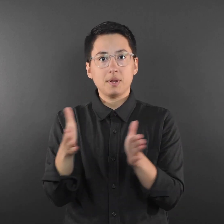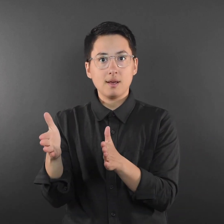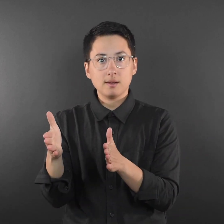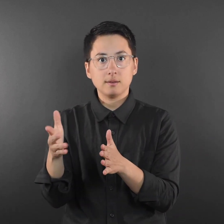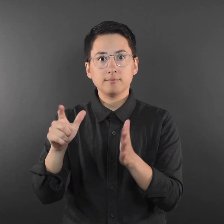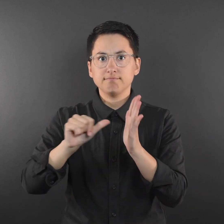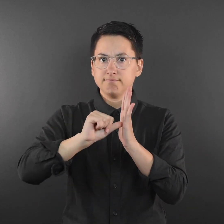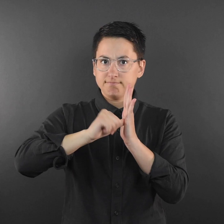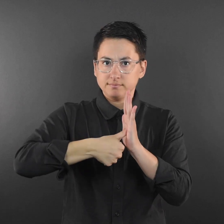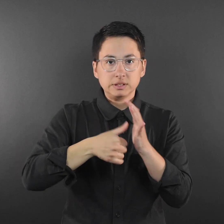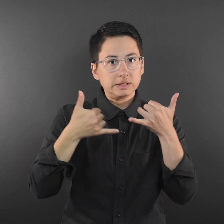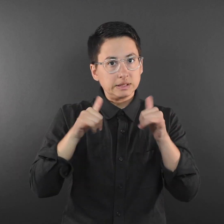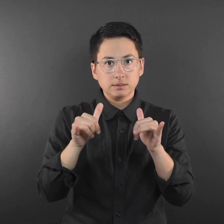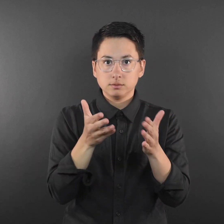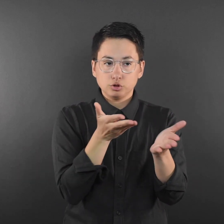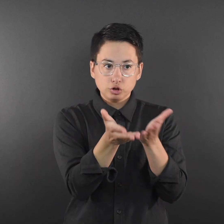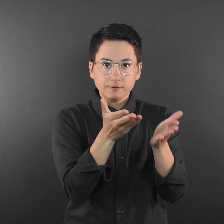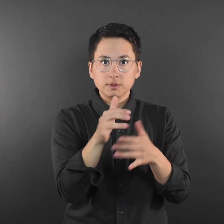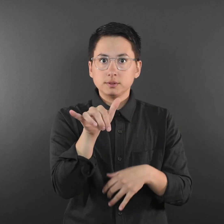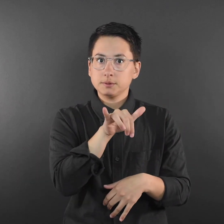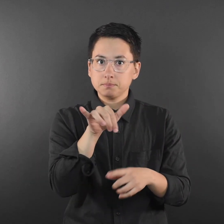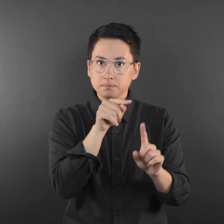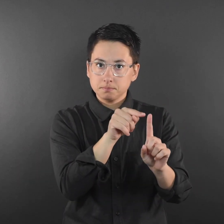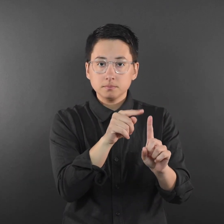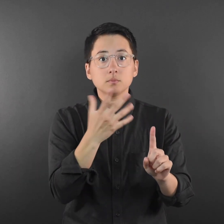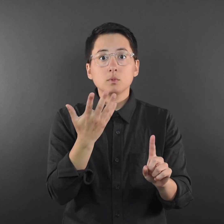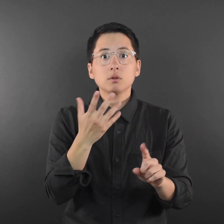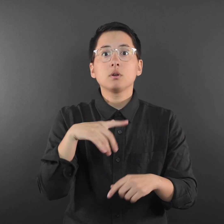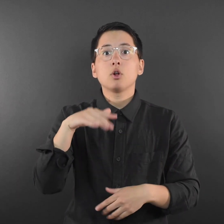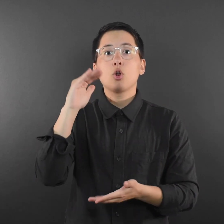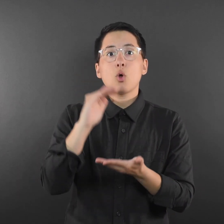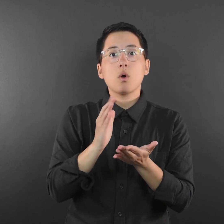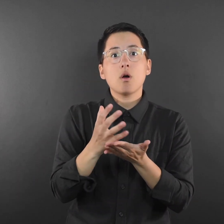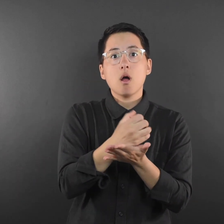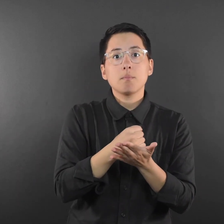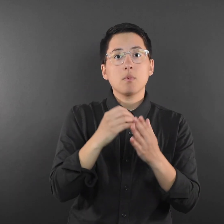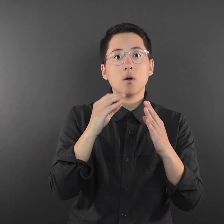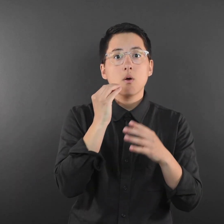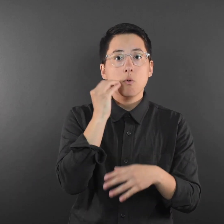The emphasis remains on serving lower-income households and longer-term affordability.